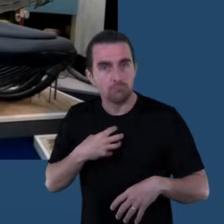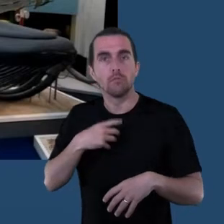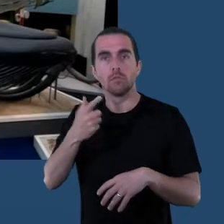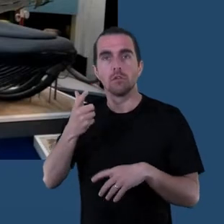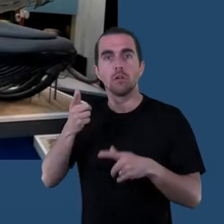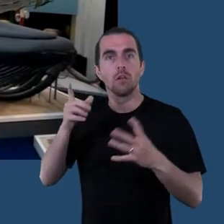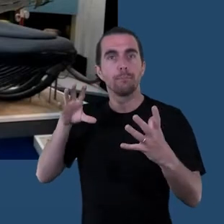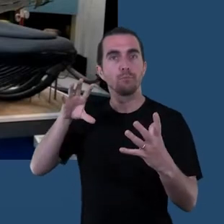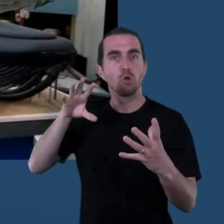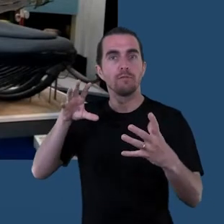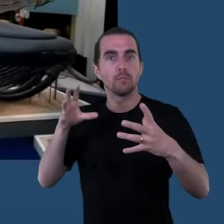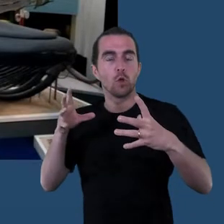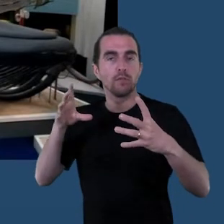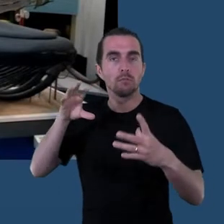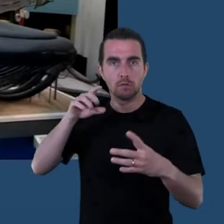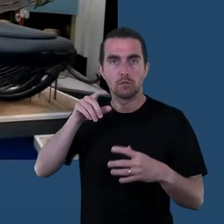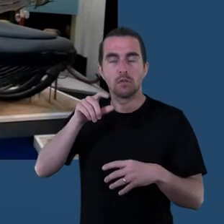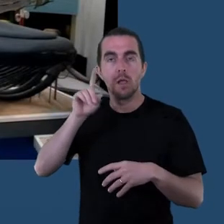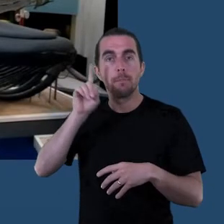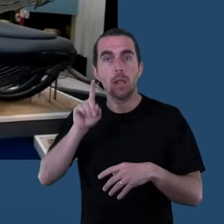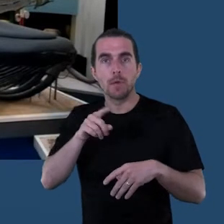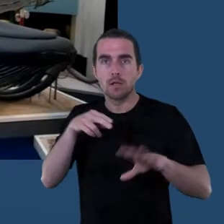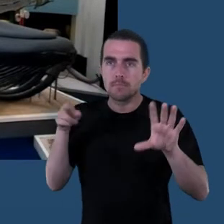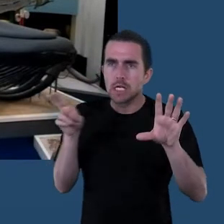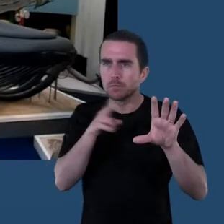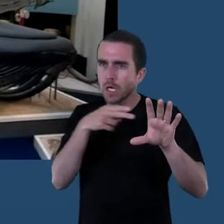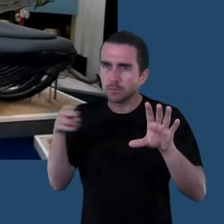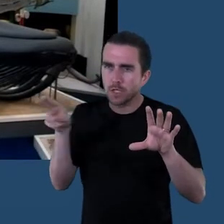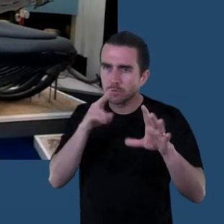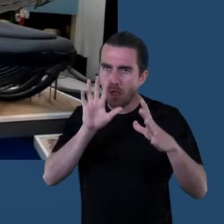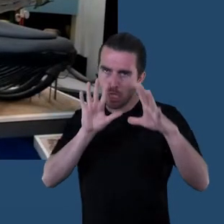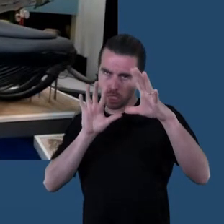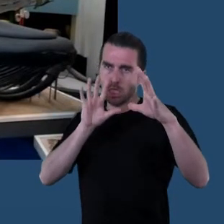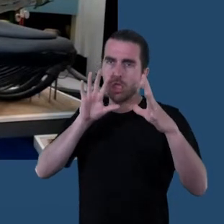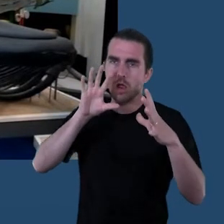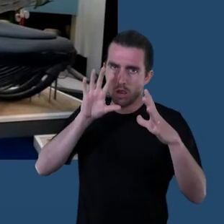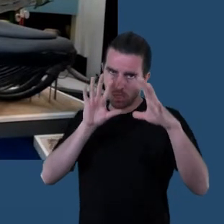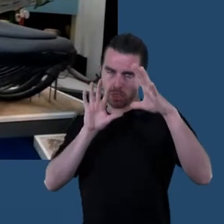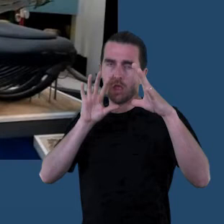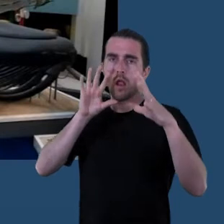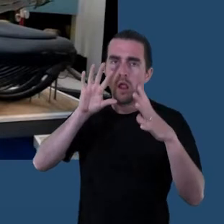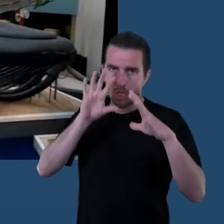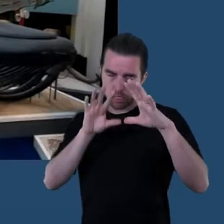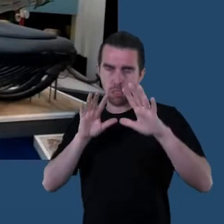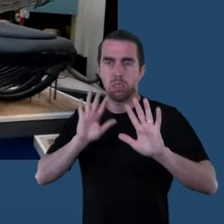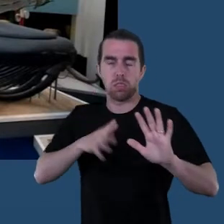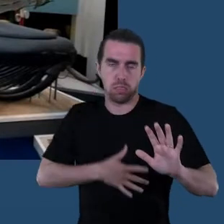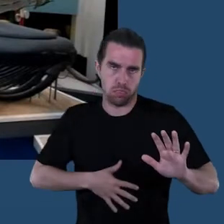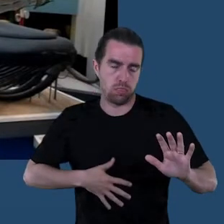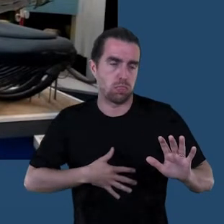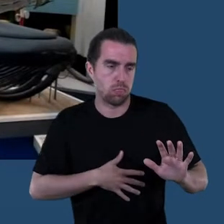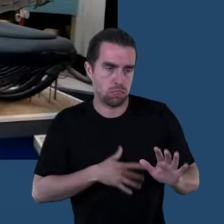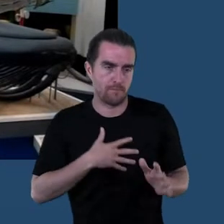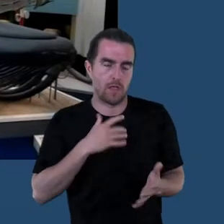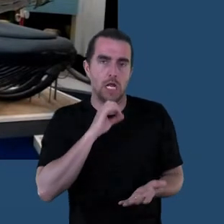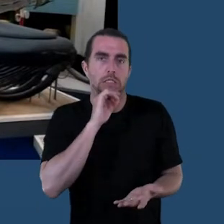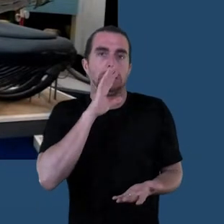the gentle rocking motion of the blue whale model that was caused by the people painting the surface actually made them feel seasick,